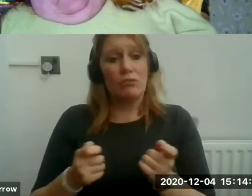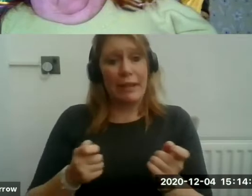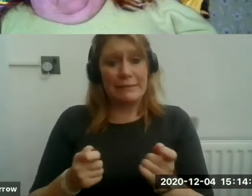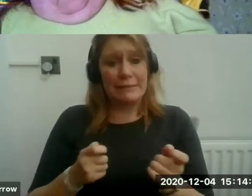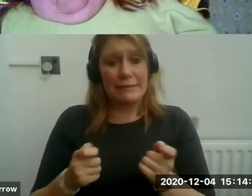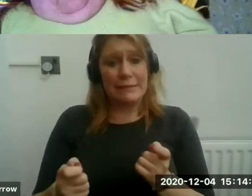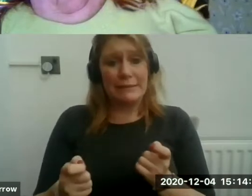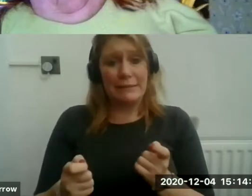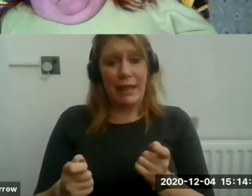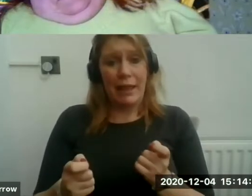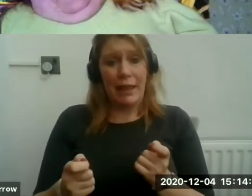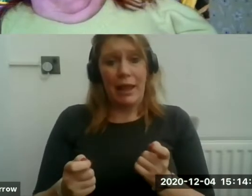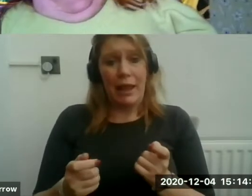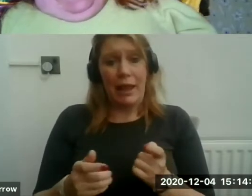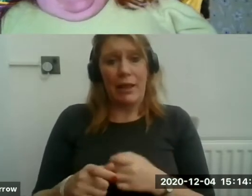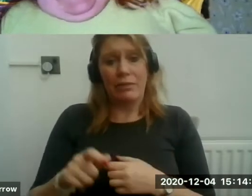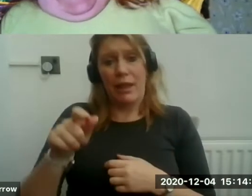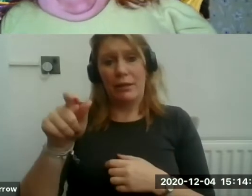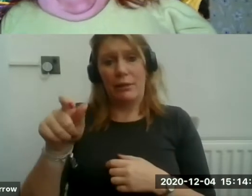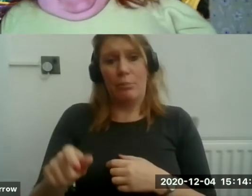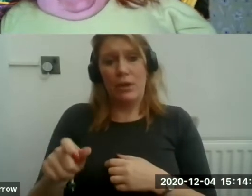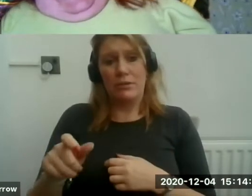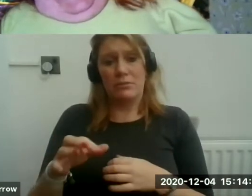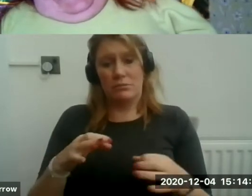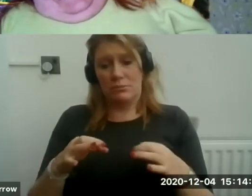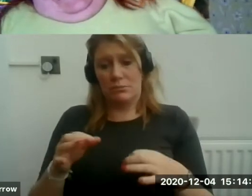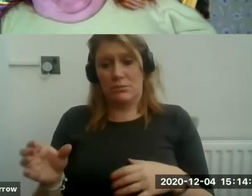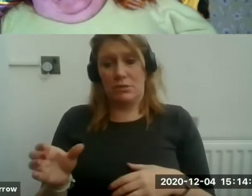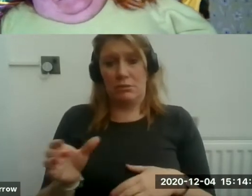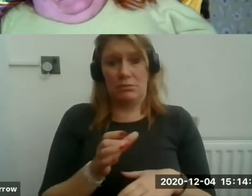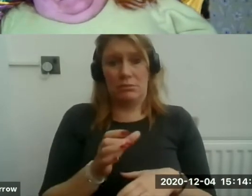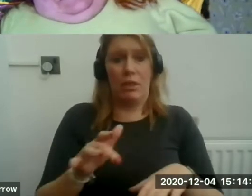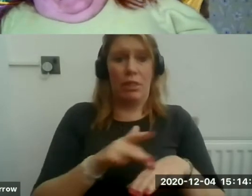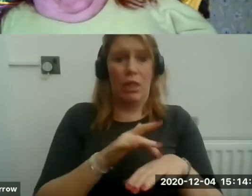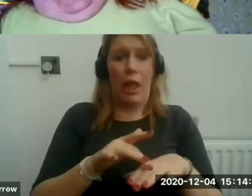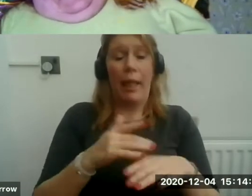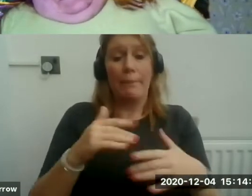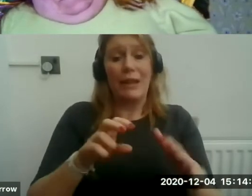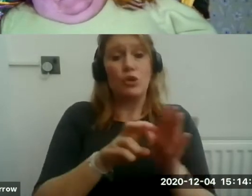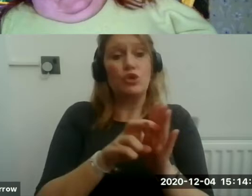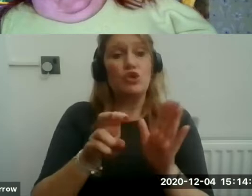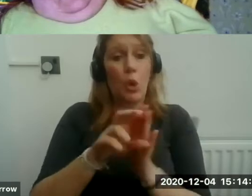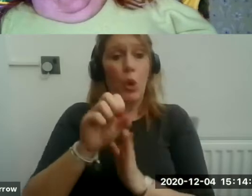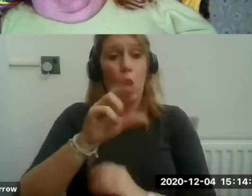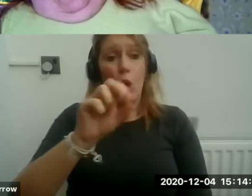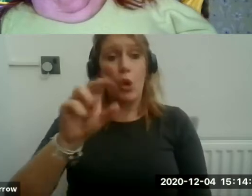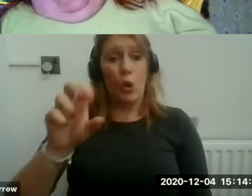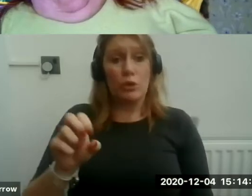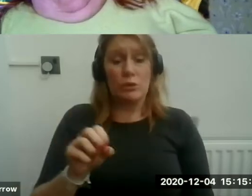real world. The world before COVID, which toured but it wasn't written as a moon